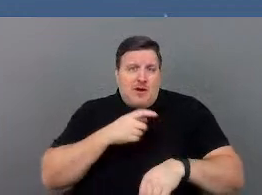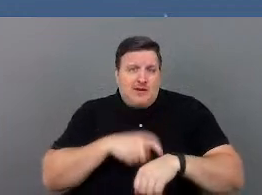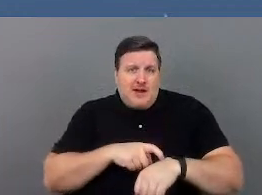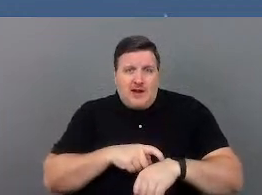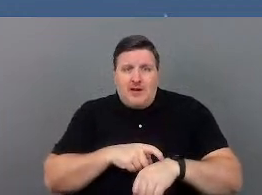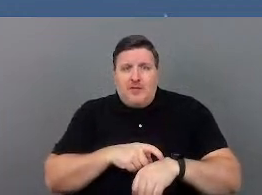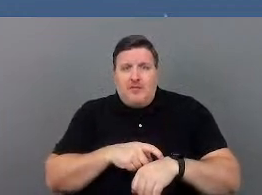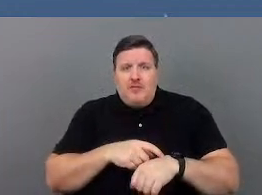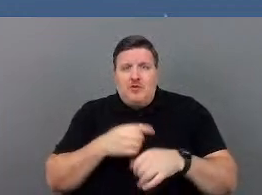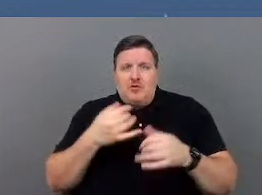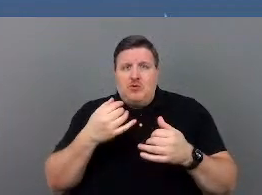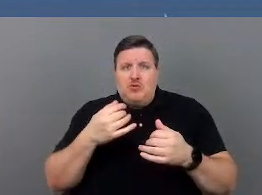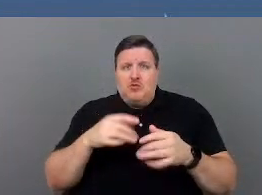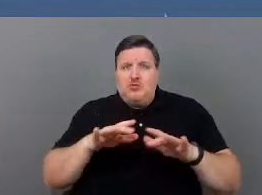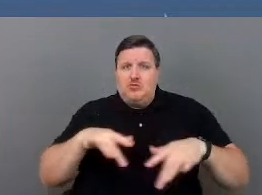[DISPATCH PLAYING